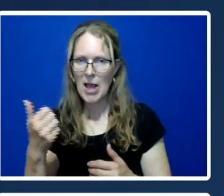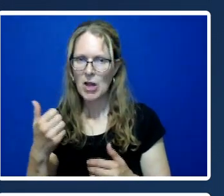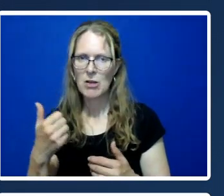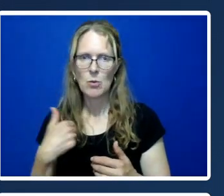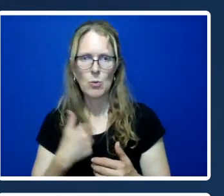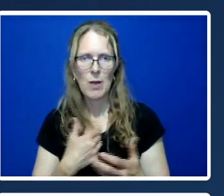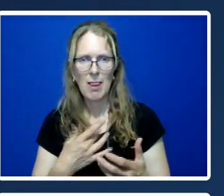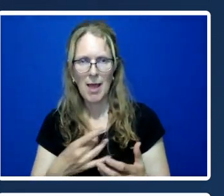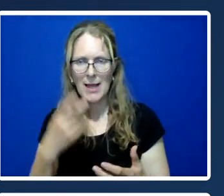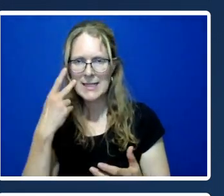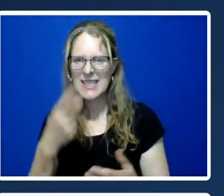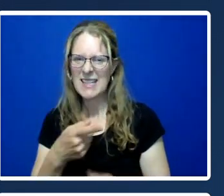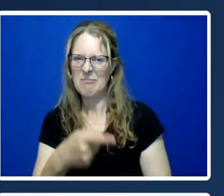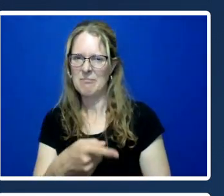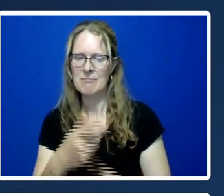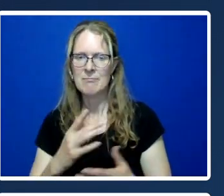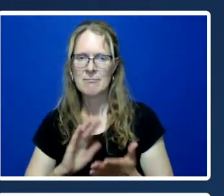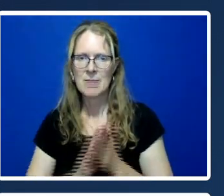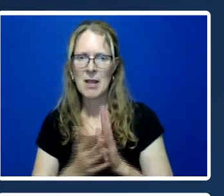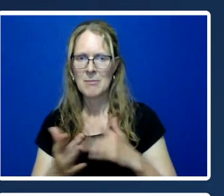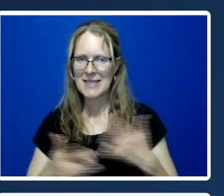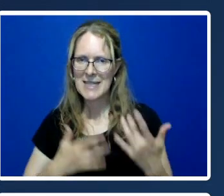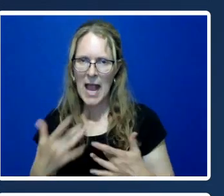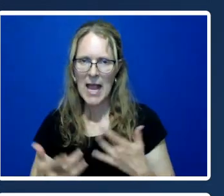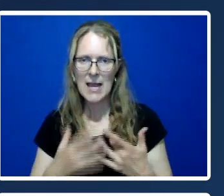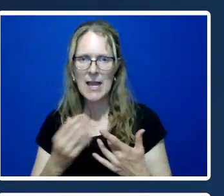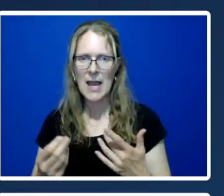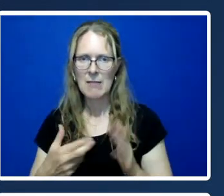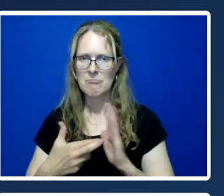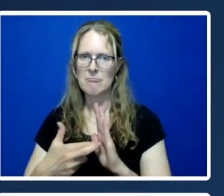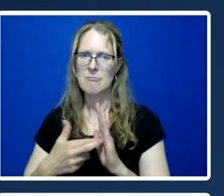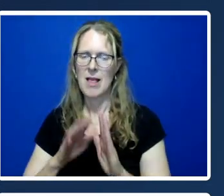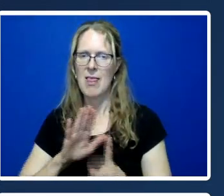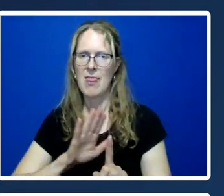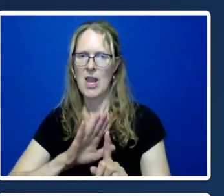the communities in which they live, sometimes the communities in which they've grown up.